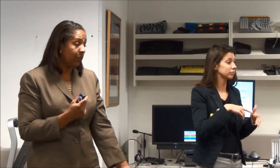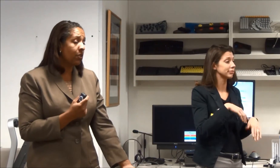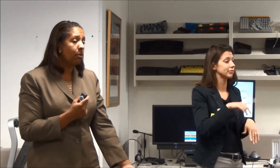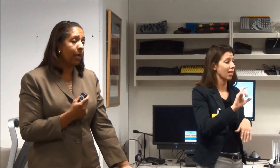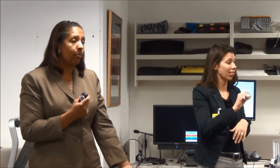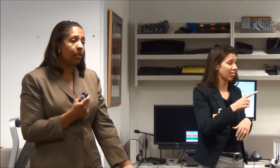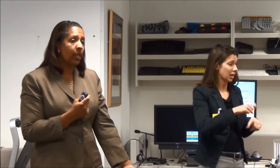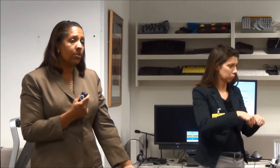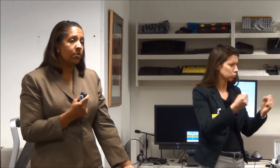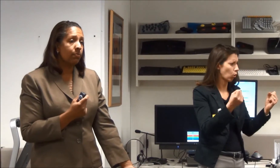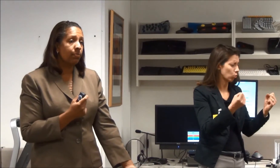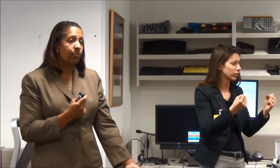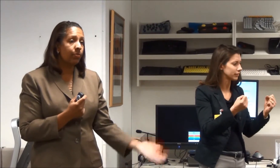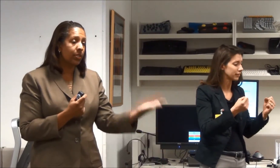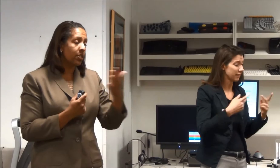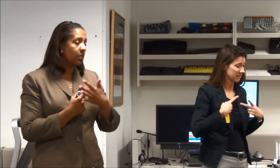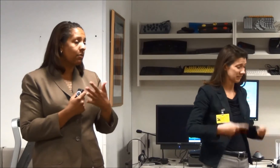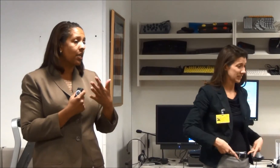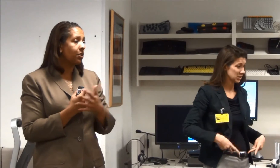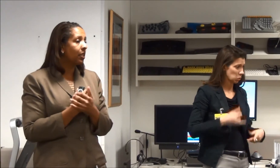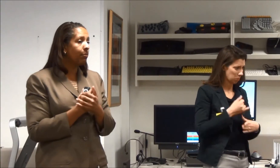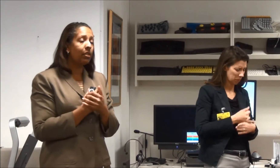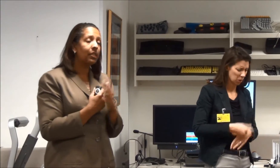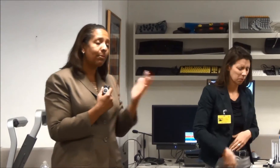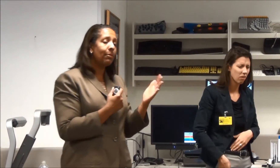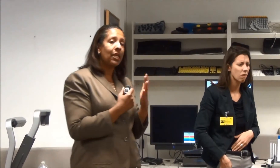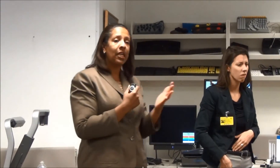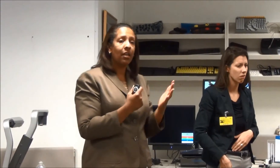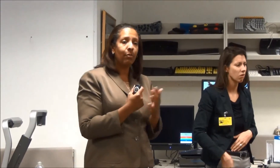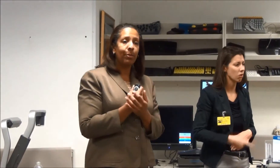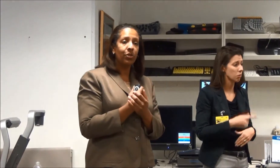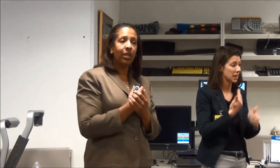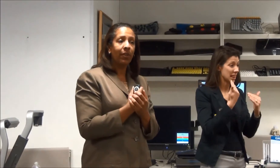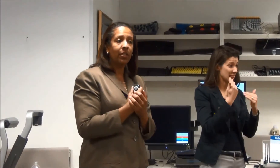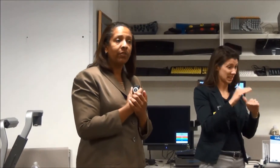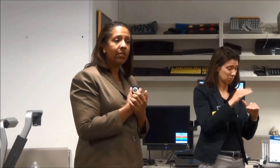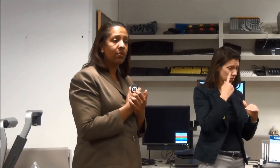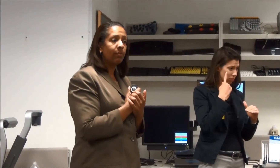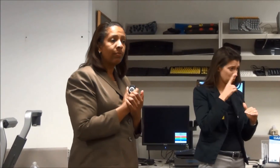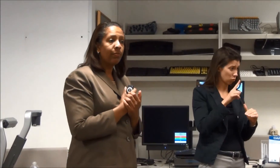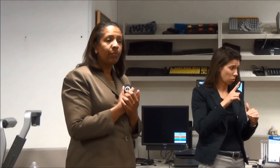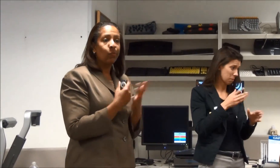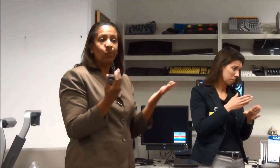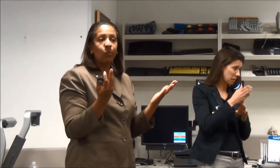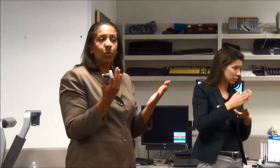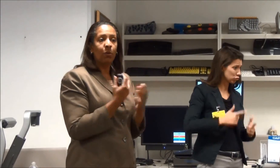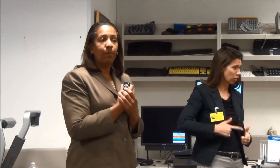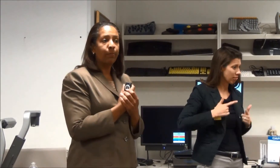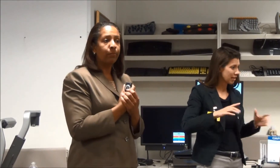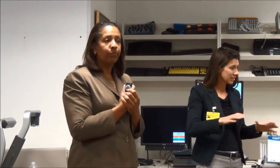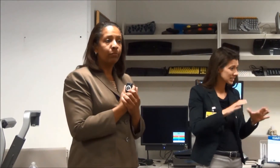It's a physical impairment, yes. Does it substantially limit me in any of my major life activities? Which one? Participant: Walking.